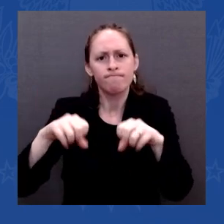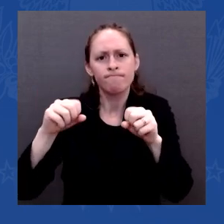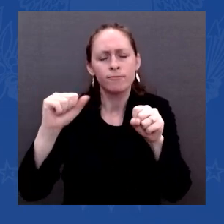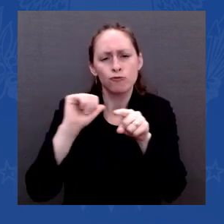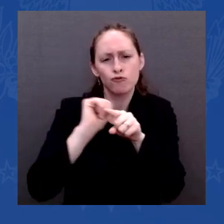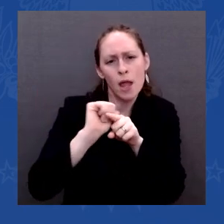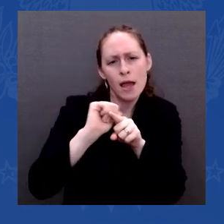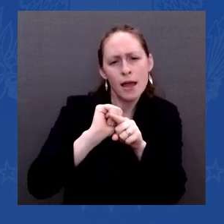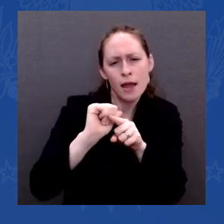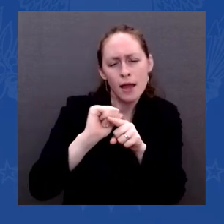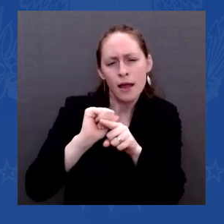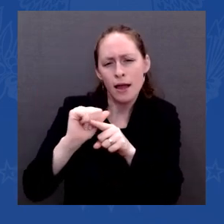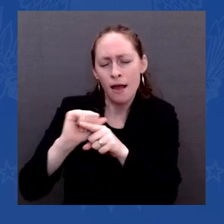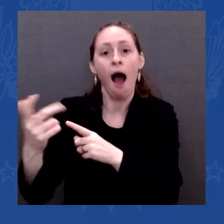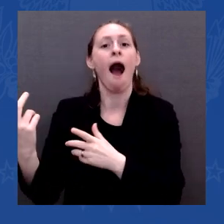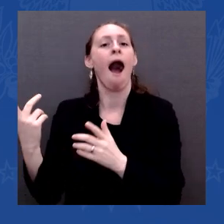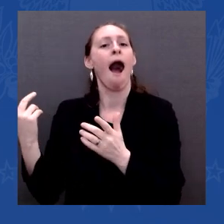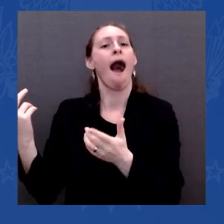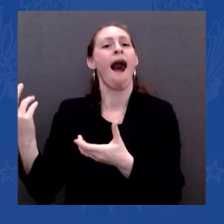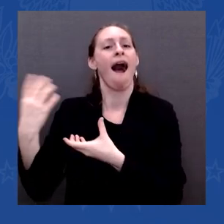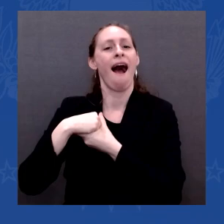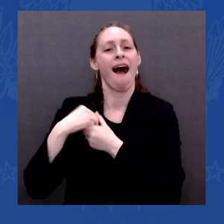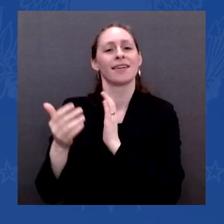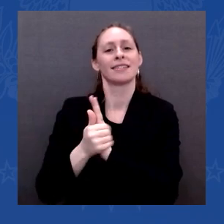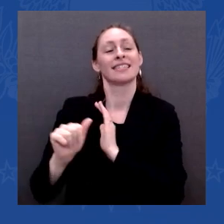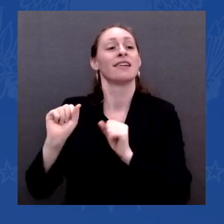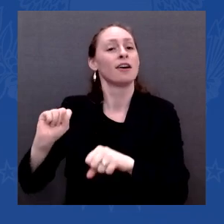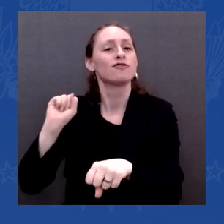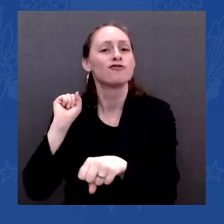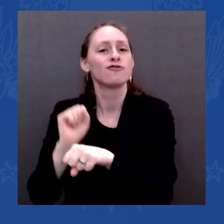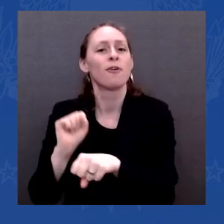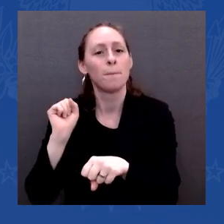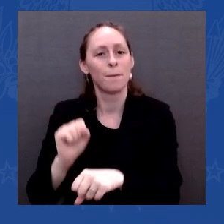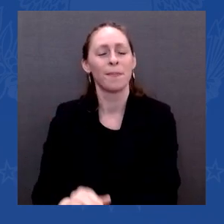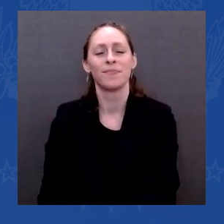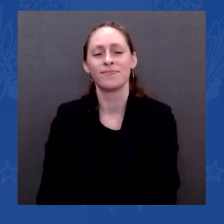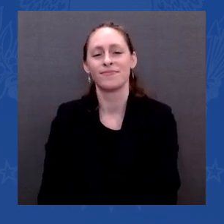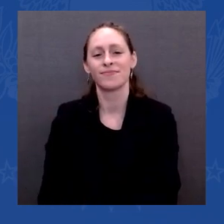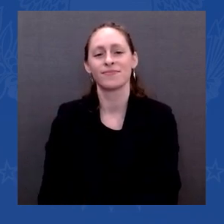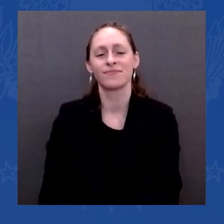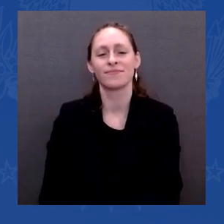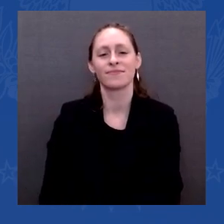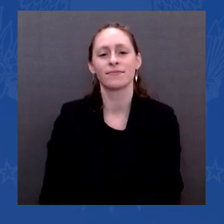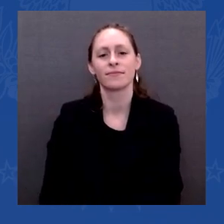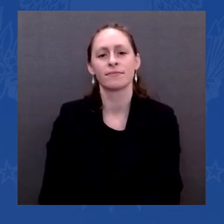I urge every mayor in America to follow suit, to use the resources -- the Rescue Plan --